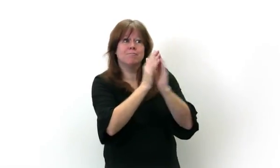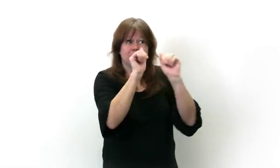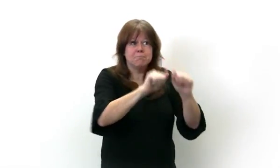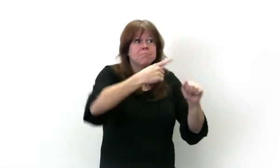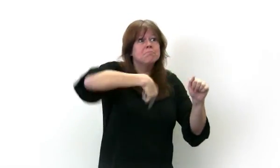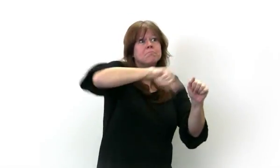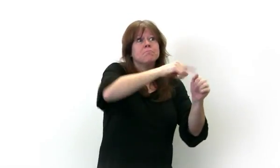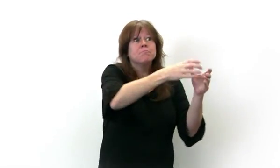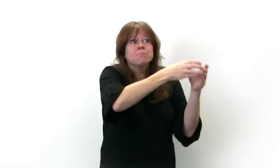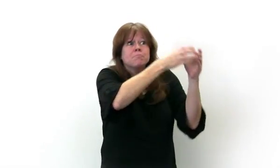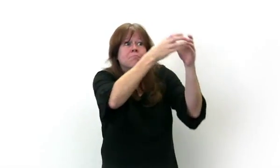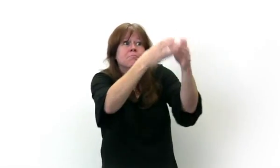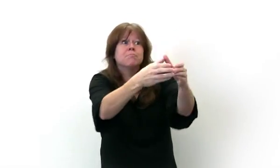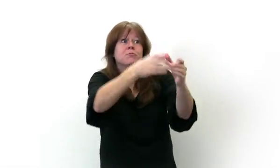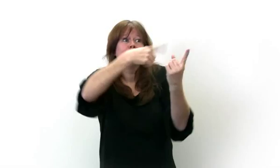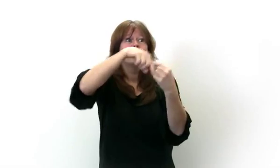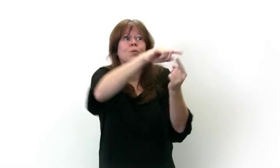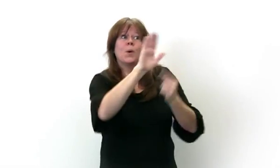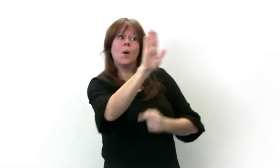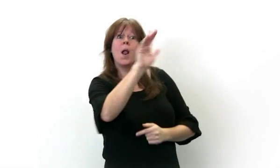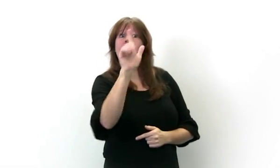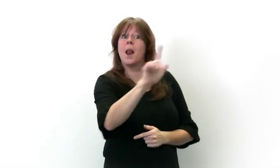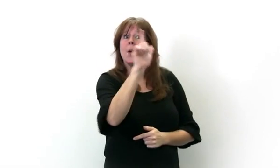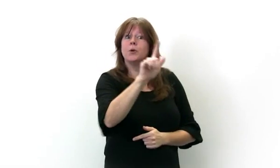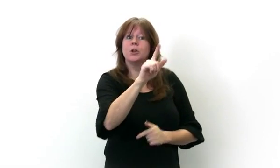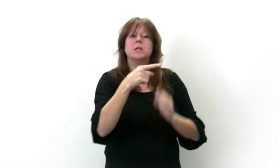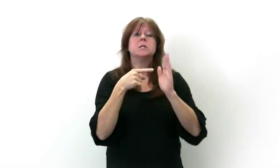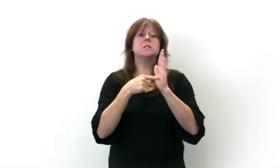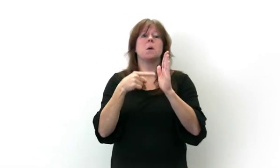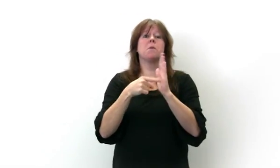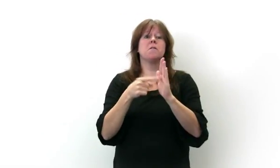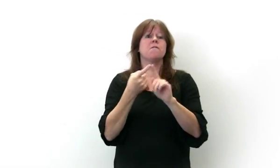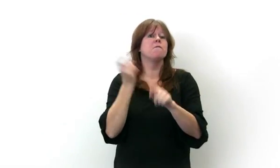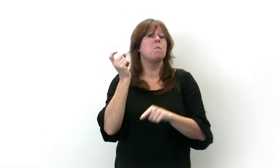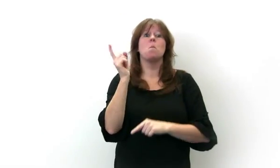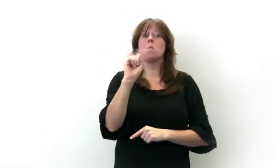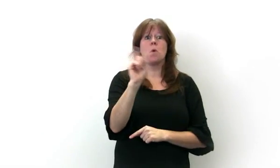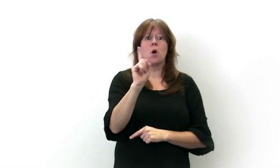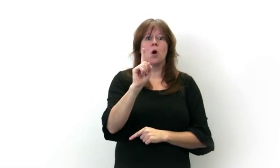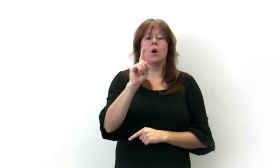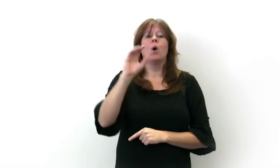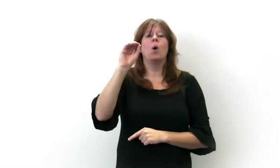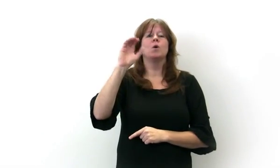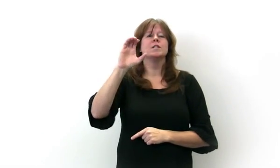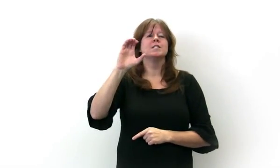asking for a tour. The template can be found